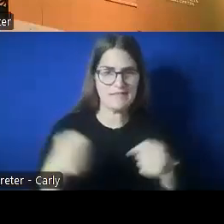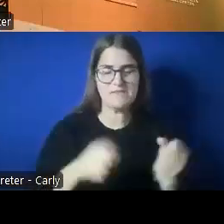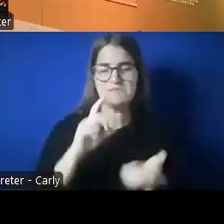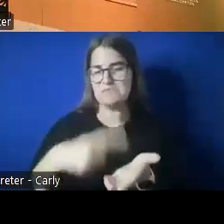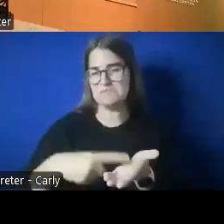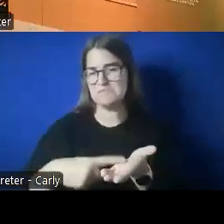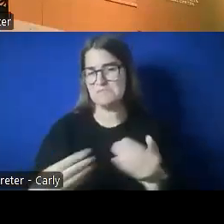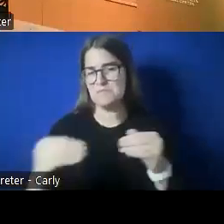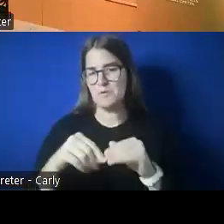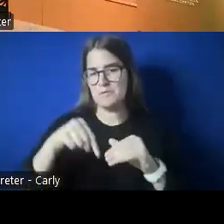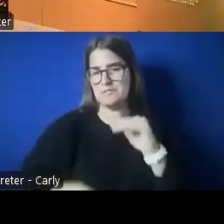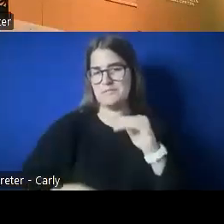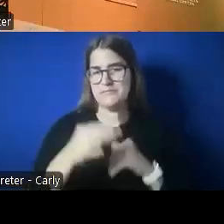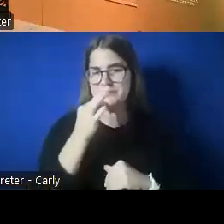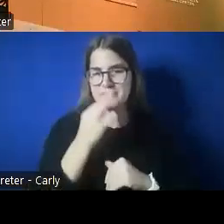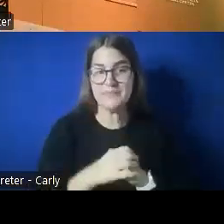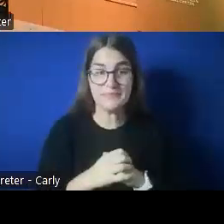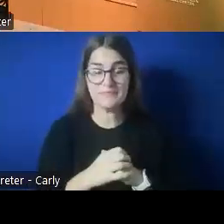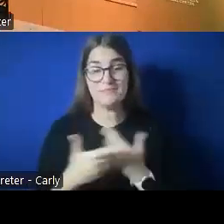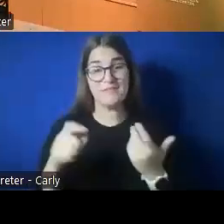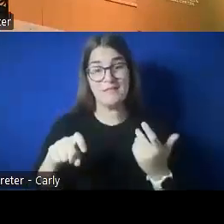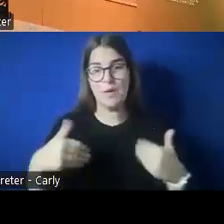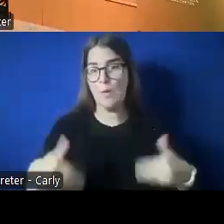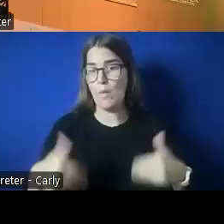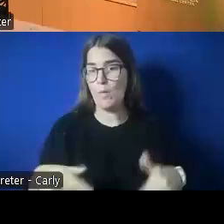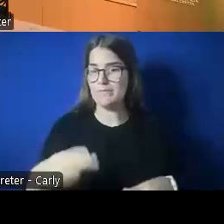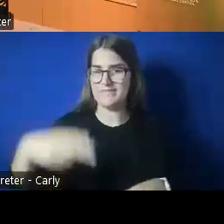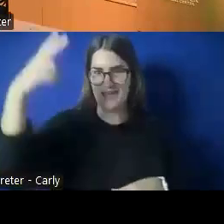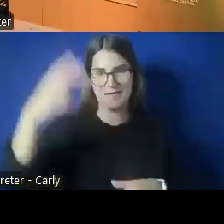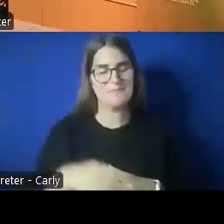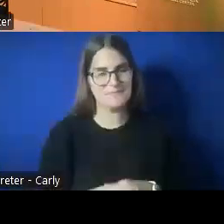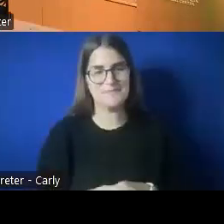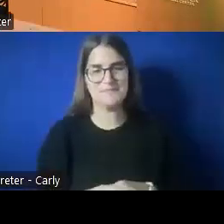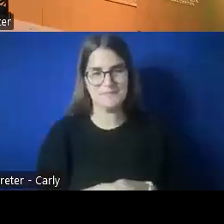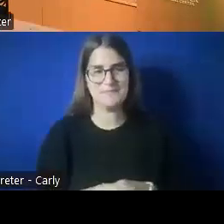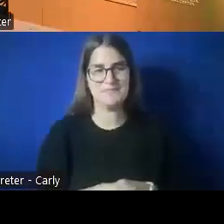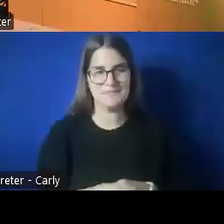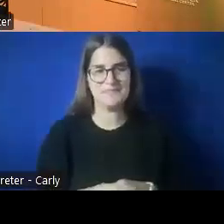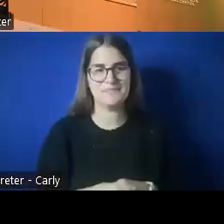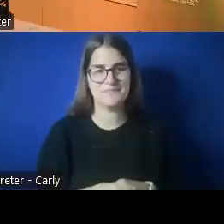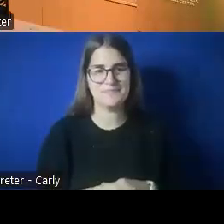bit more but um the need is very high as you'll see in a few slides so for today what we really